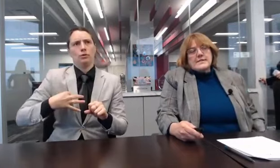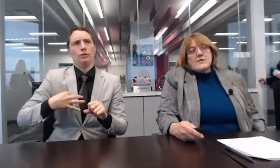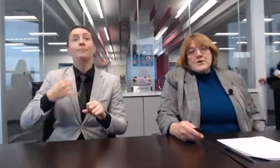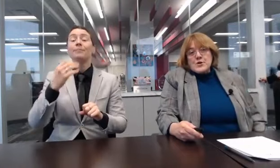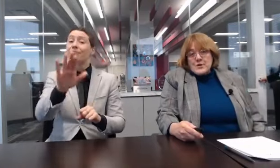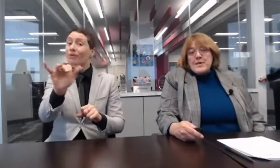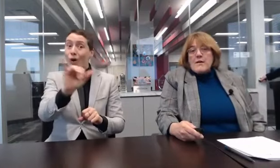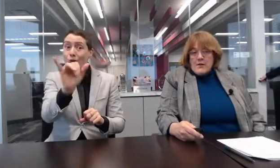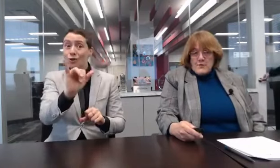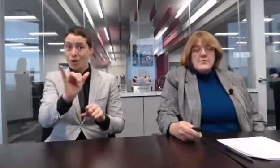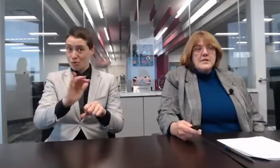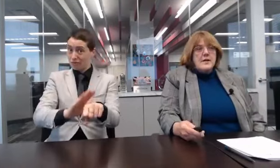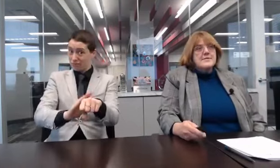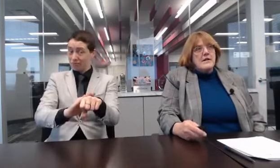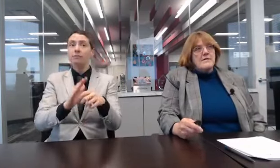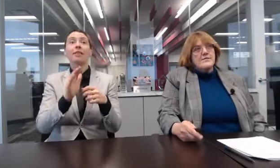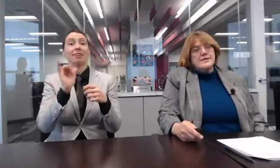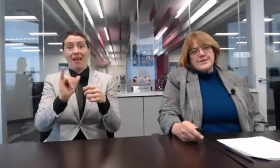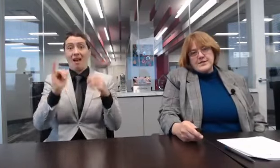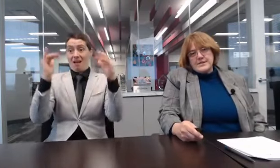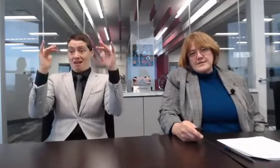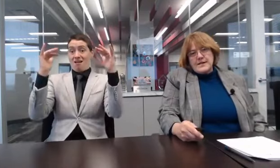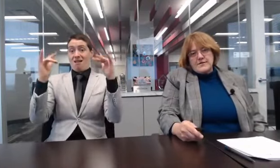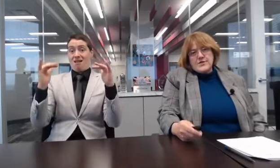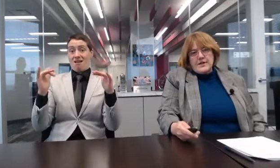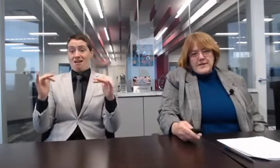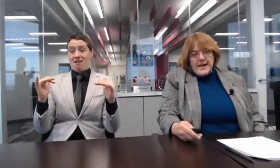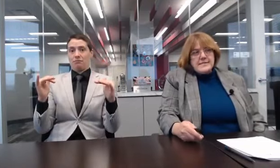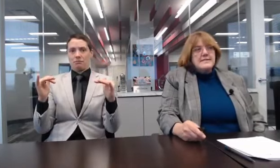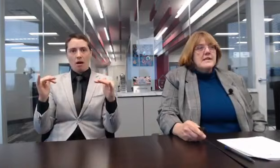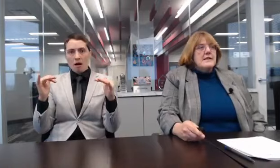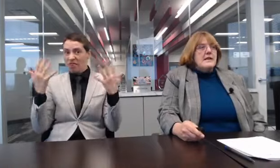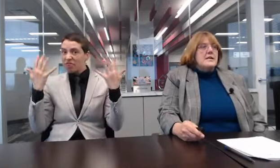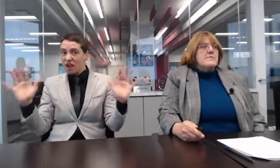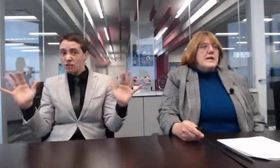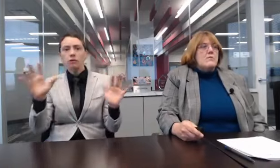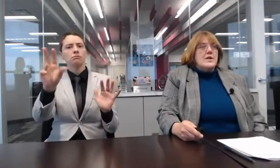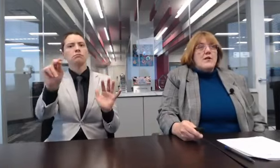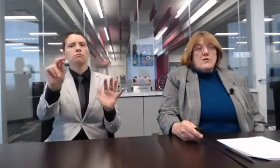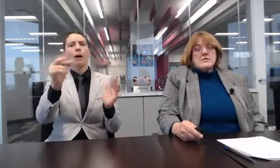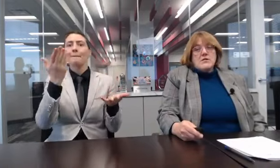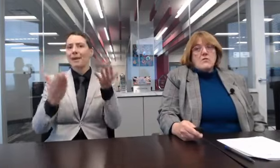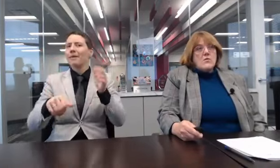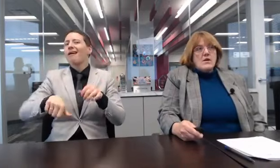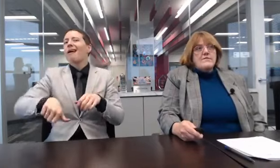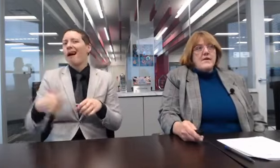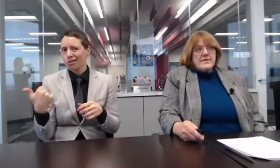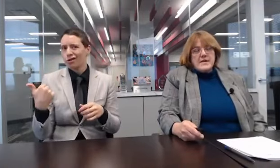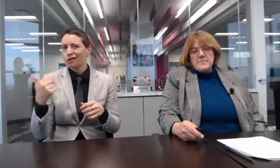So there could be other types of conditions that your child has that would also qualify them